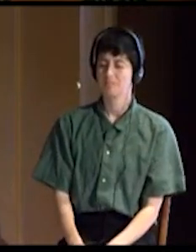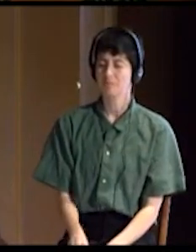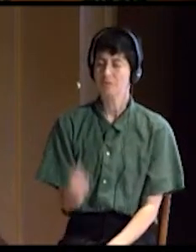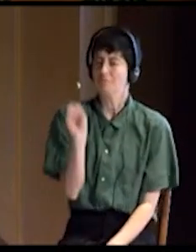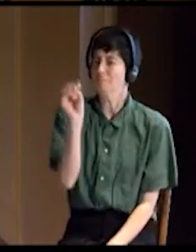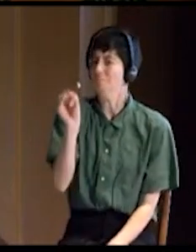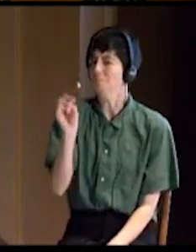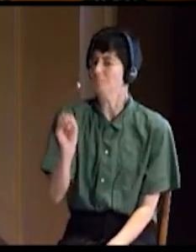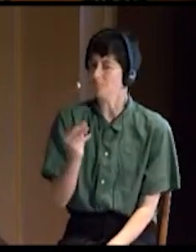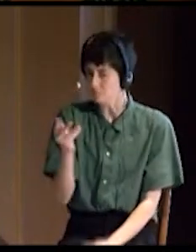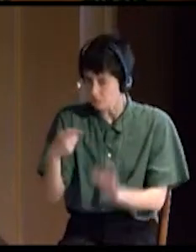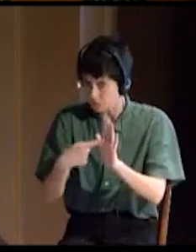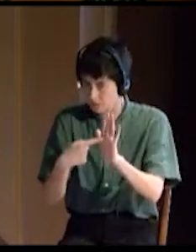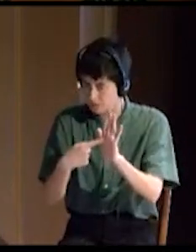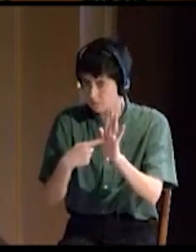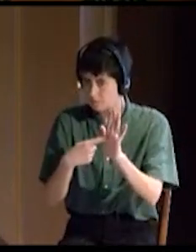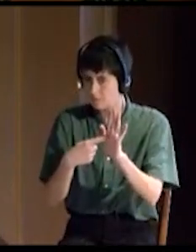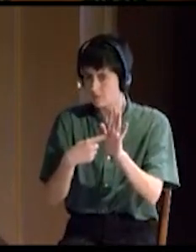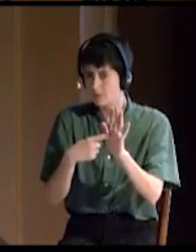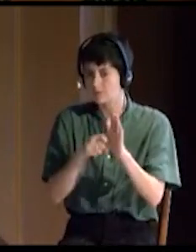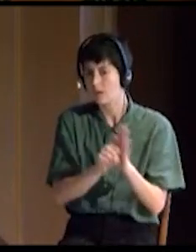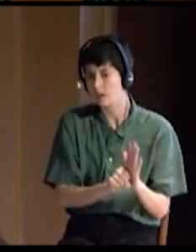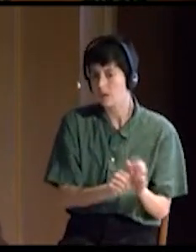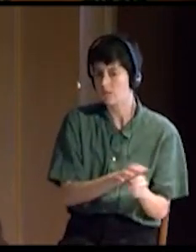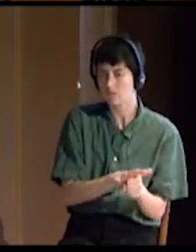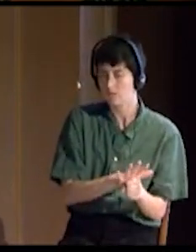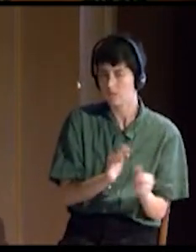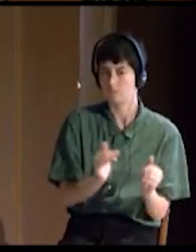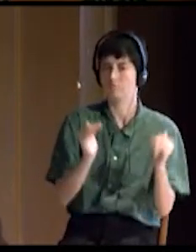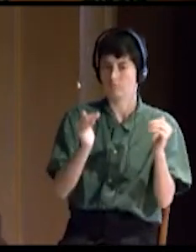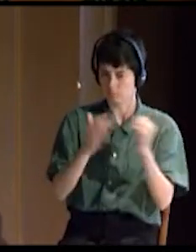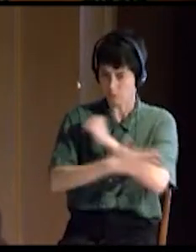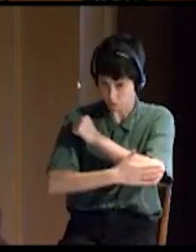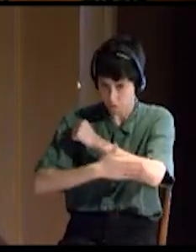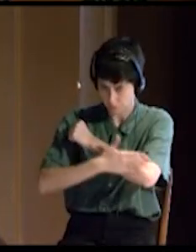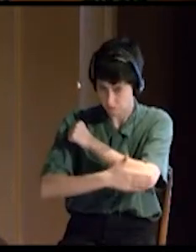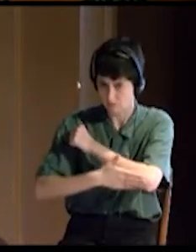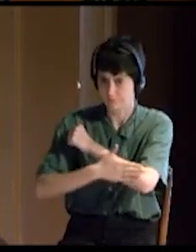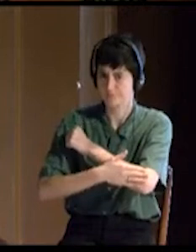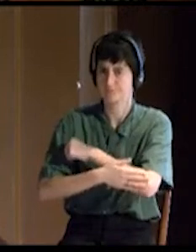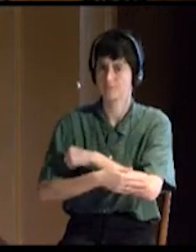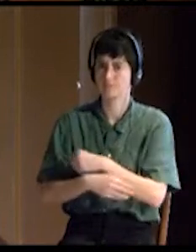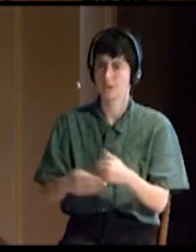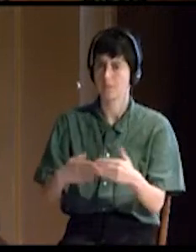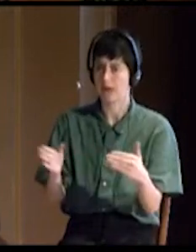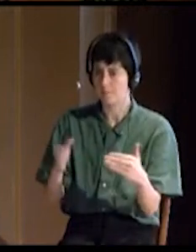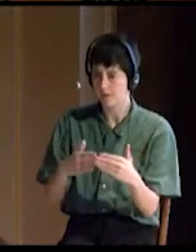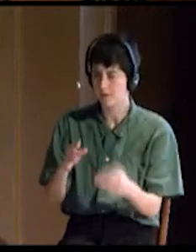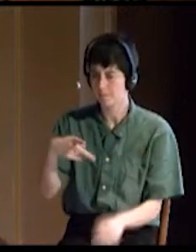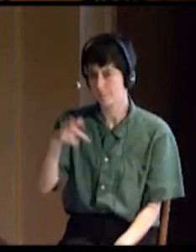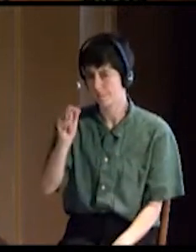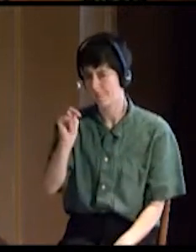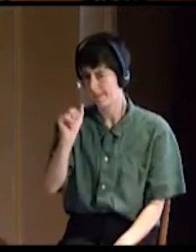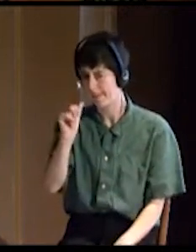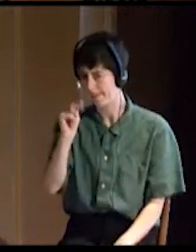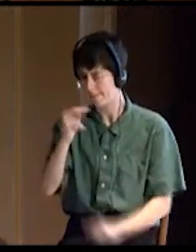but at the country level, Panama for example, we had a single specimen that we identified as one species.